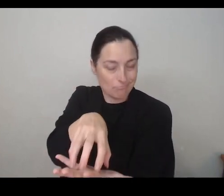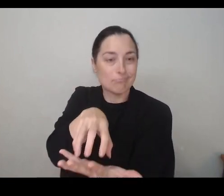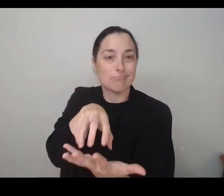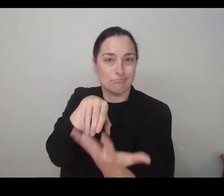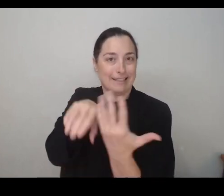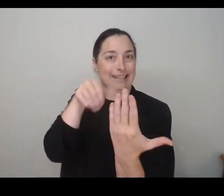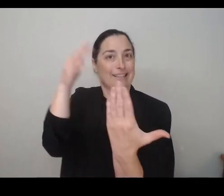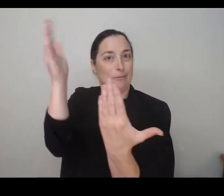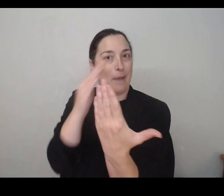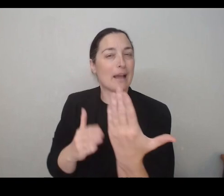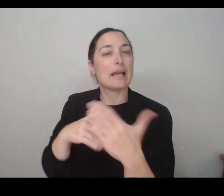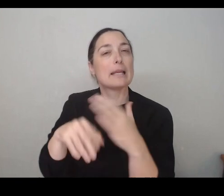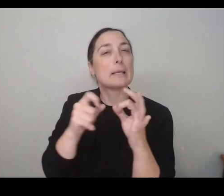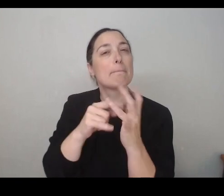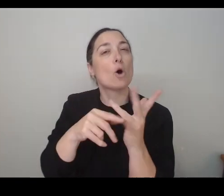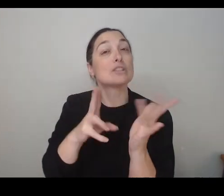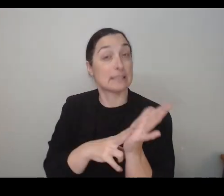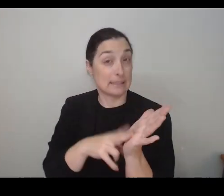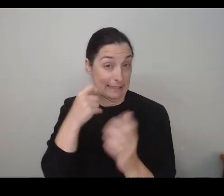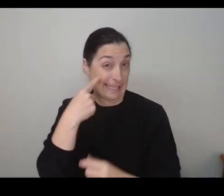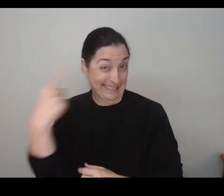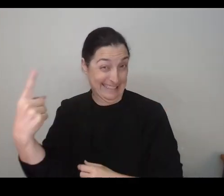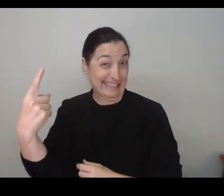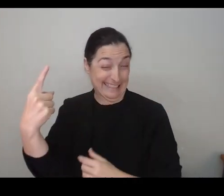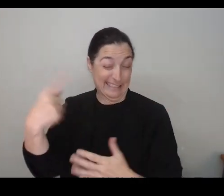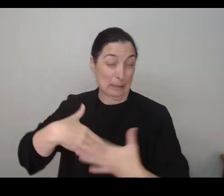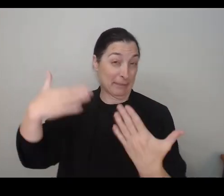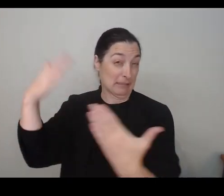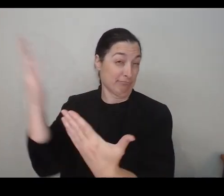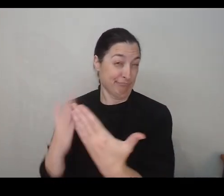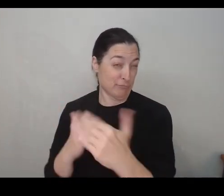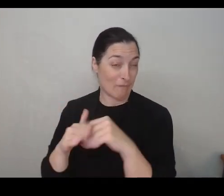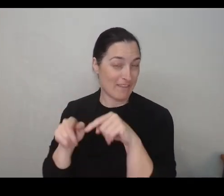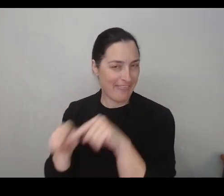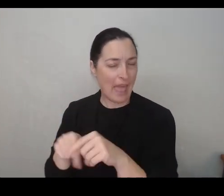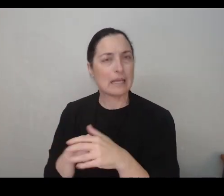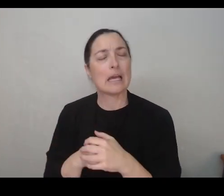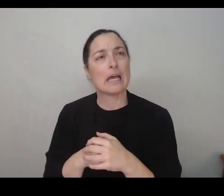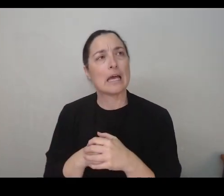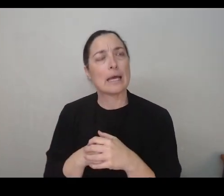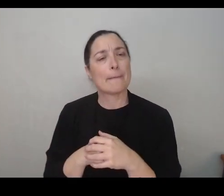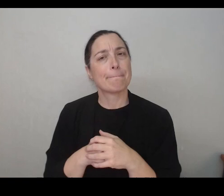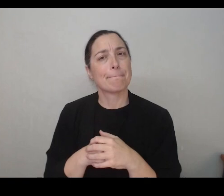"D'où venons-nous?" But it is a sense in which he's very much atypical actually